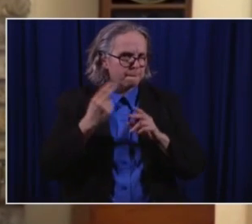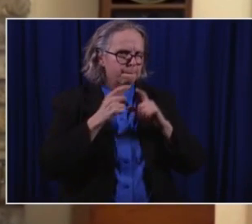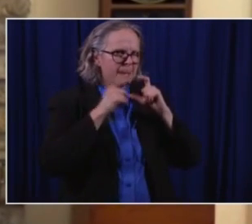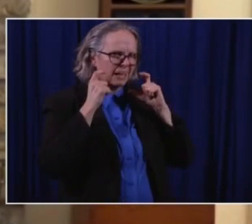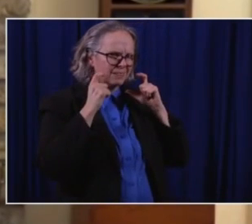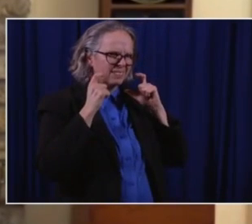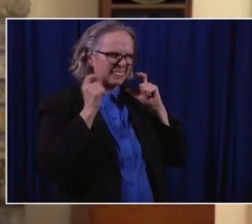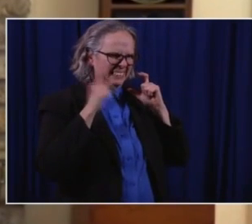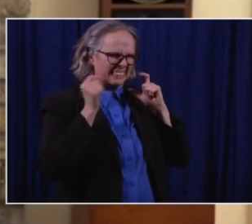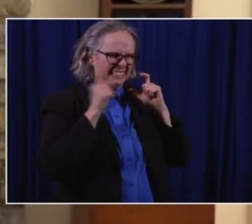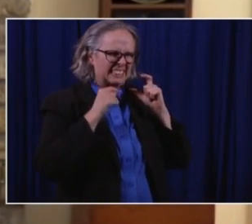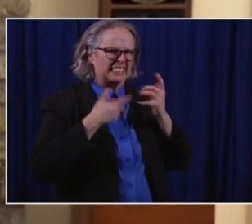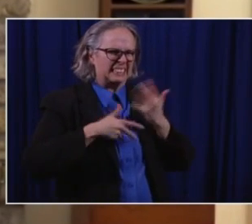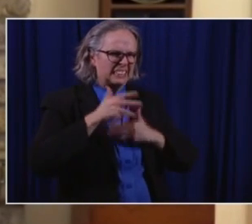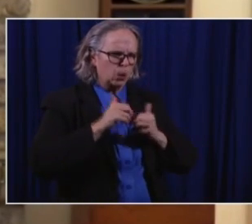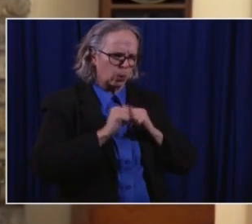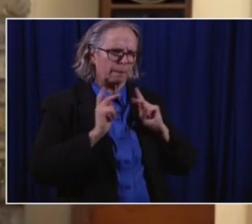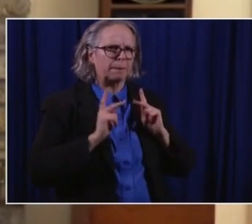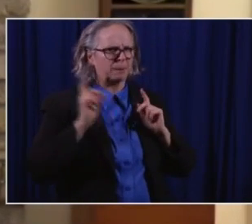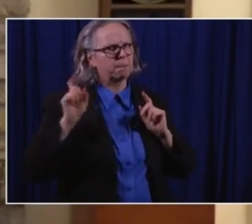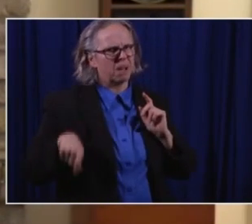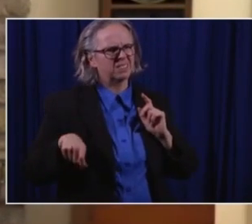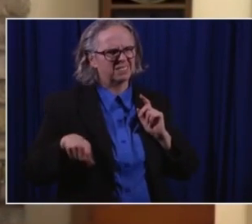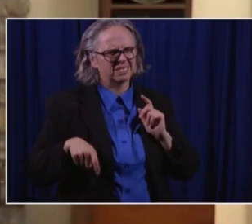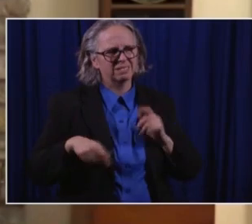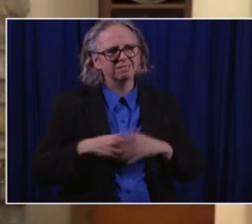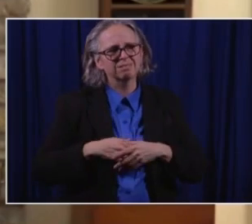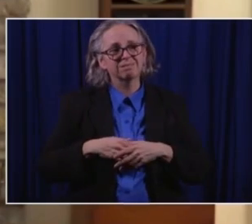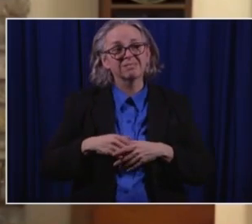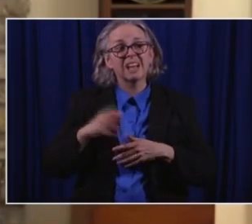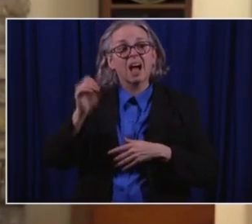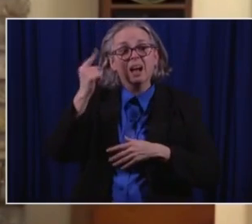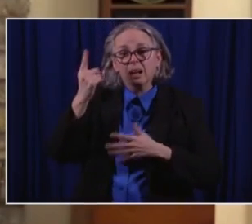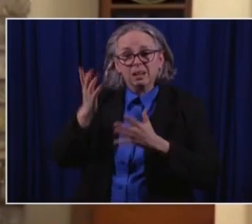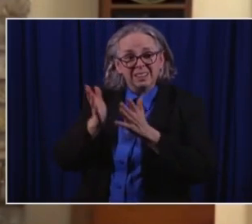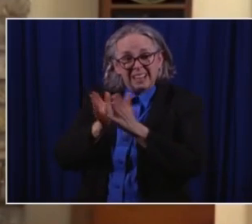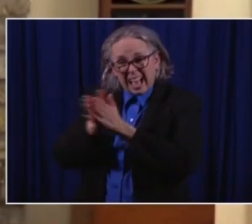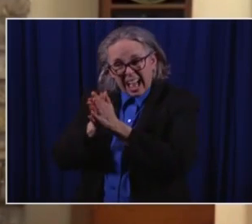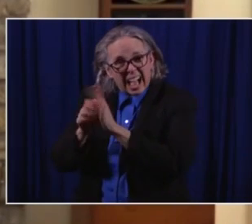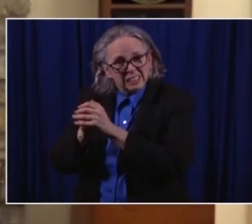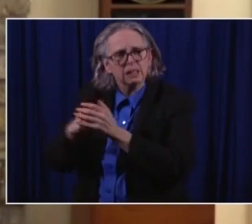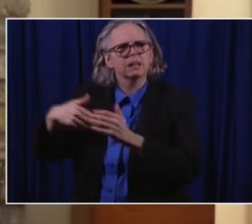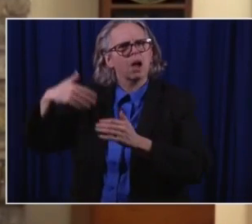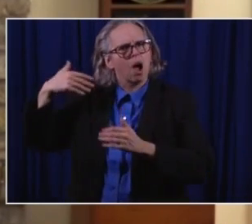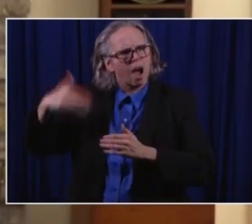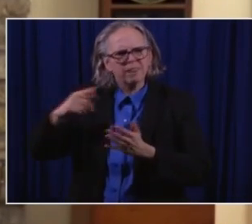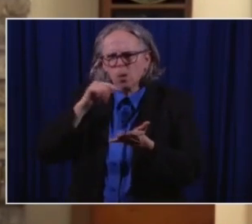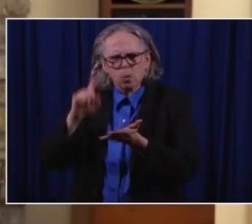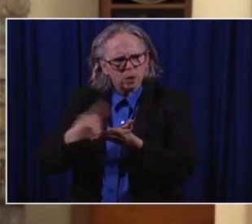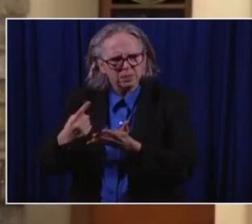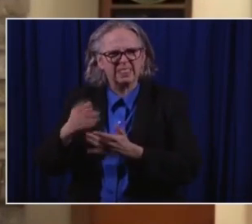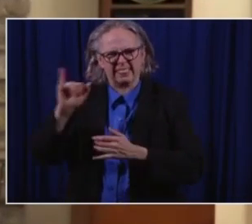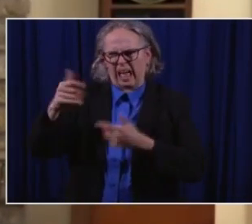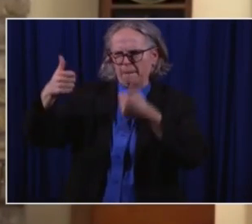and frequent in Washington. So this includes stay at home supplies, consistent mask-wearing when around others